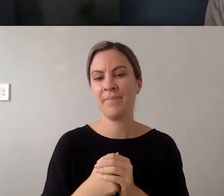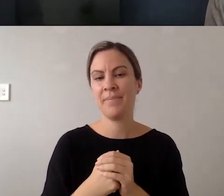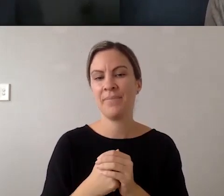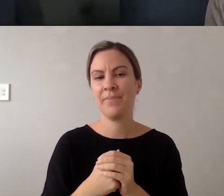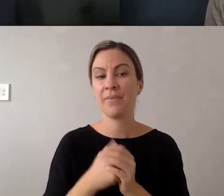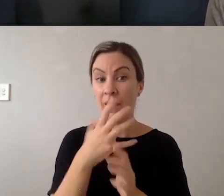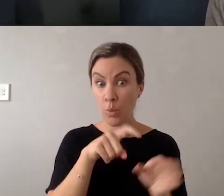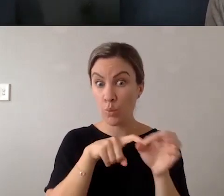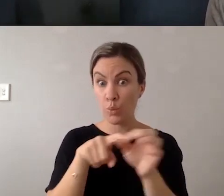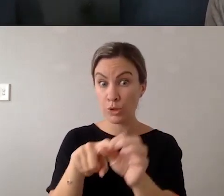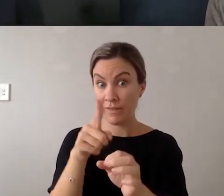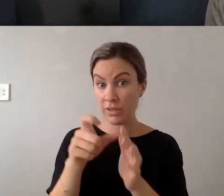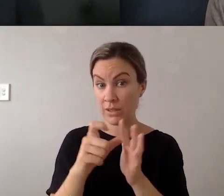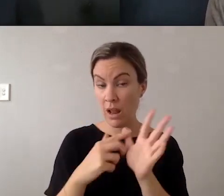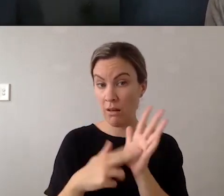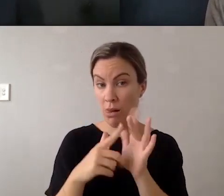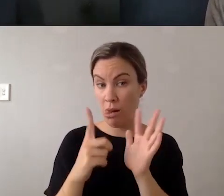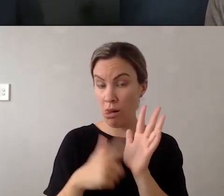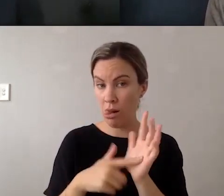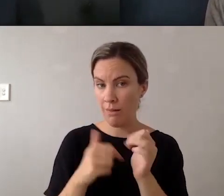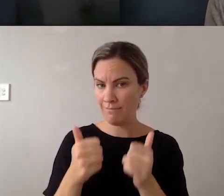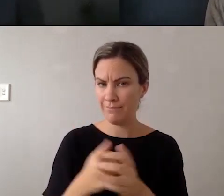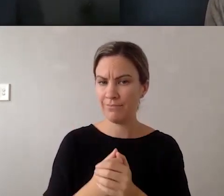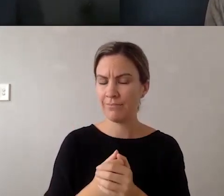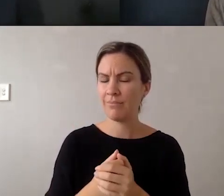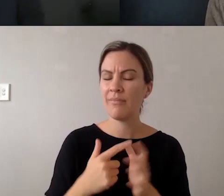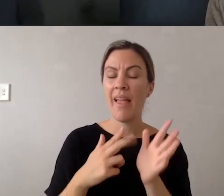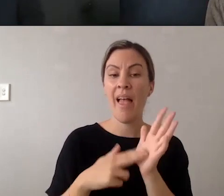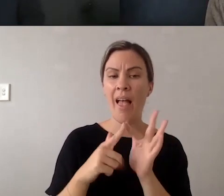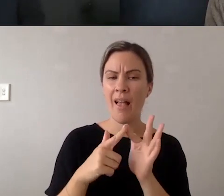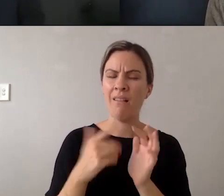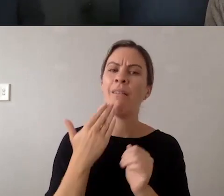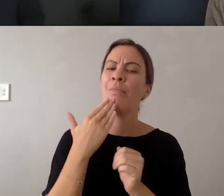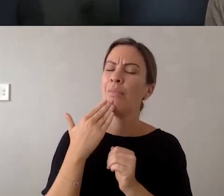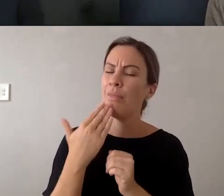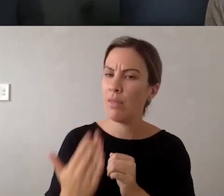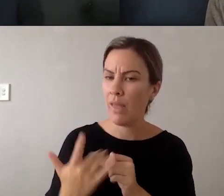a question for Daniel? Thanks. >> Thank you so much, Daniel.